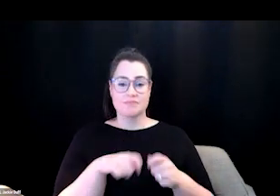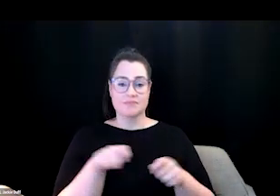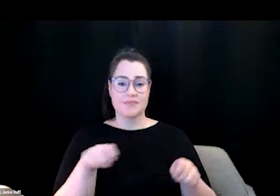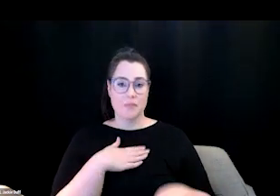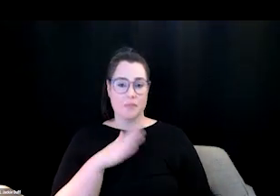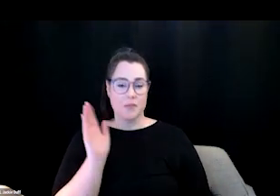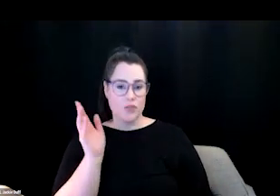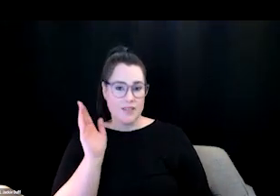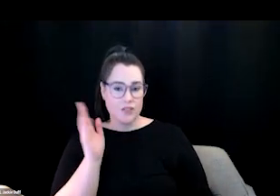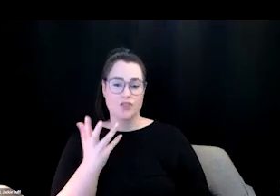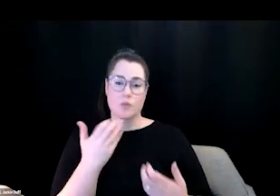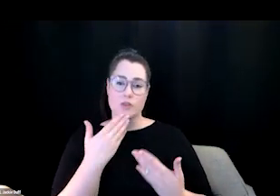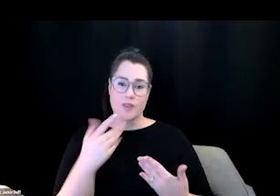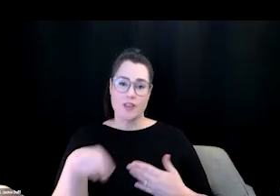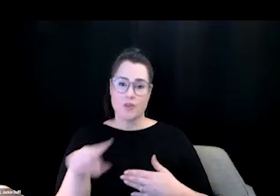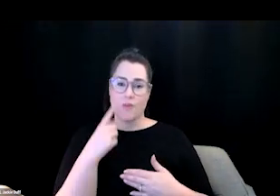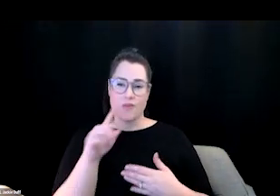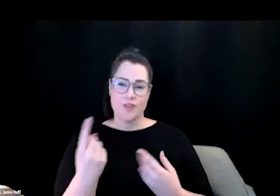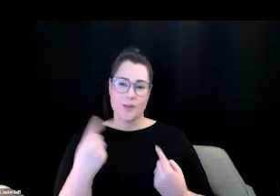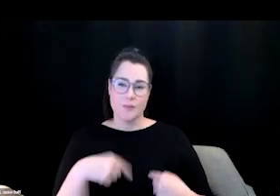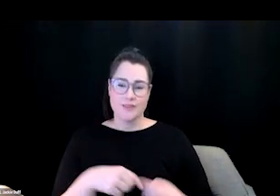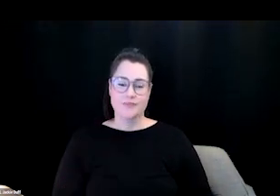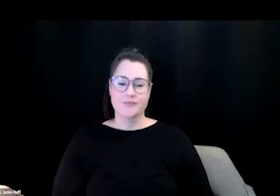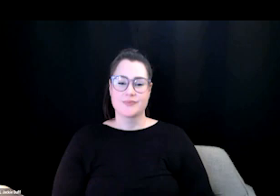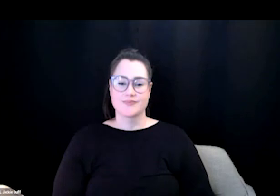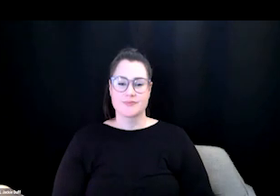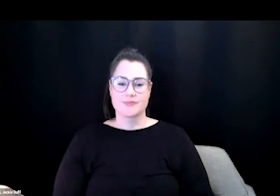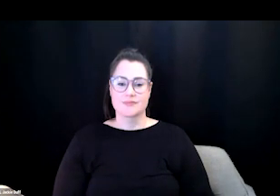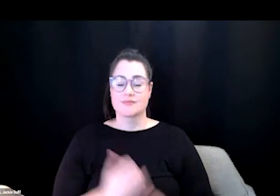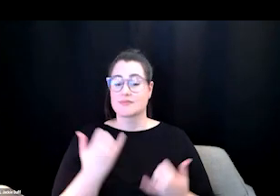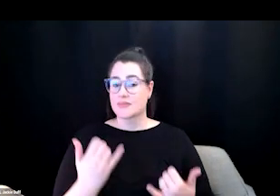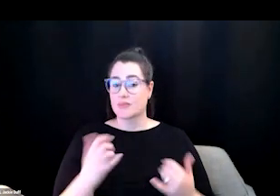And I want to thank you for your participation. And now we can open it up for questions.